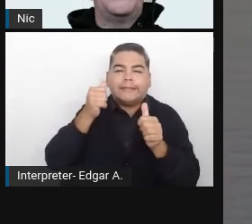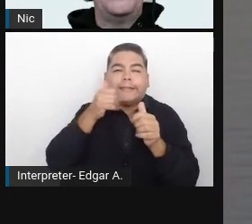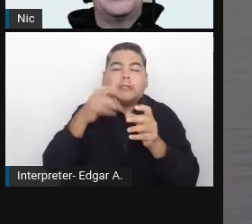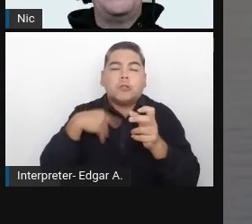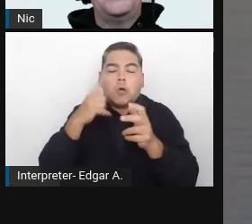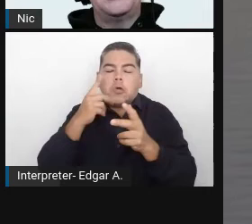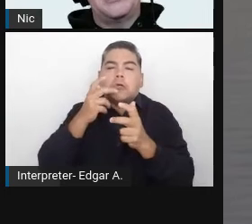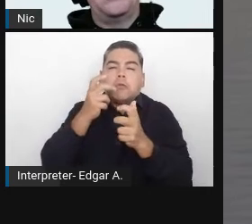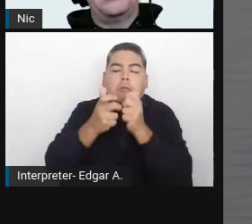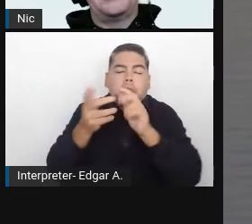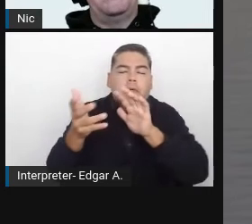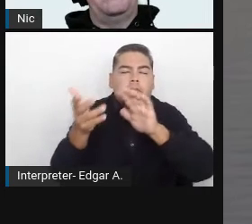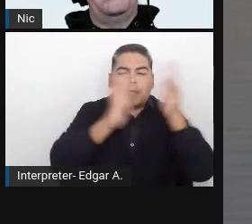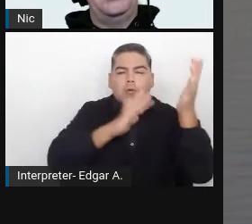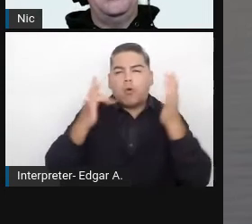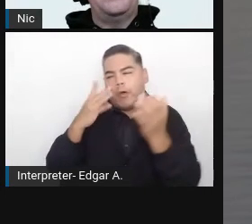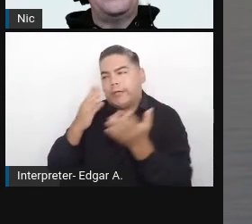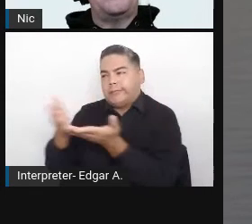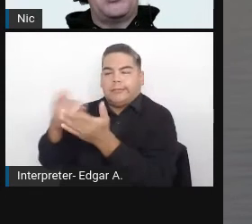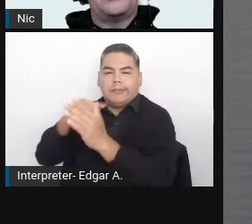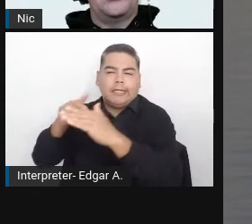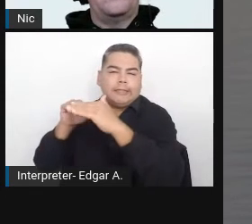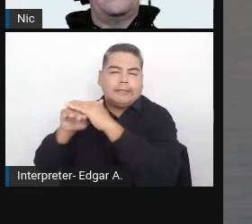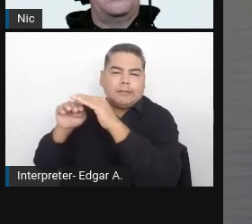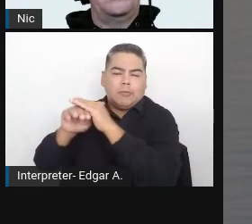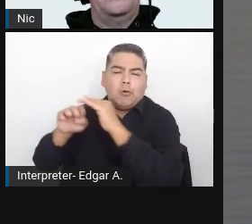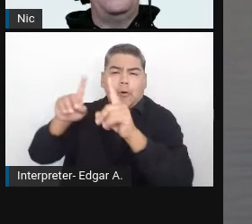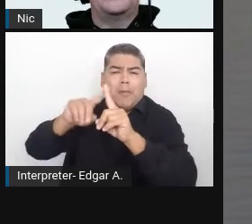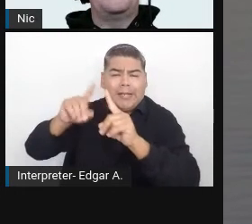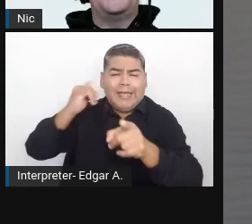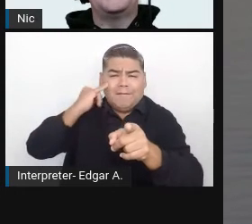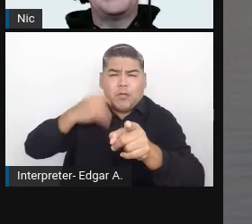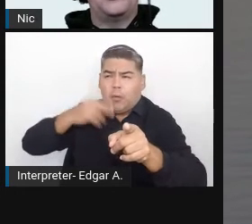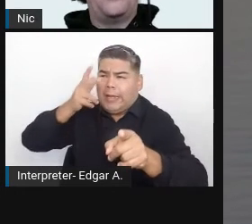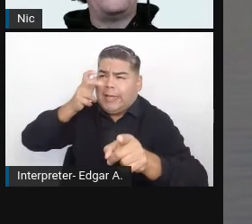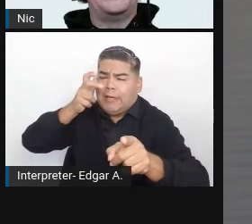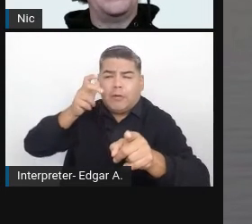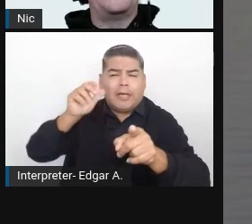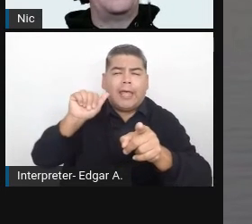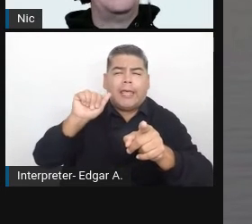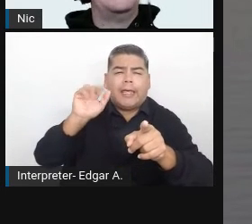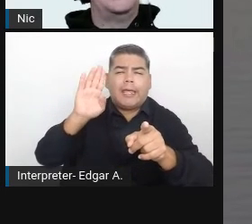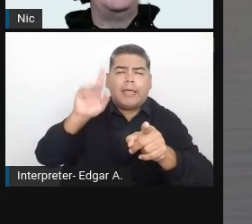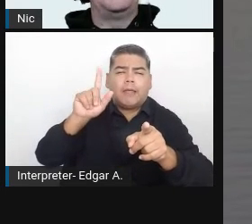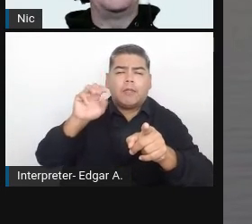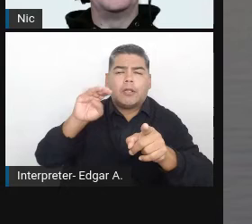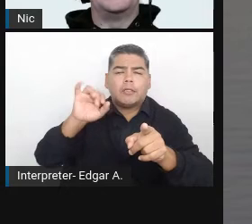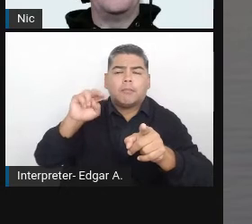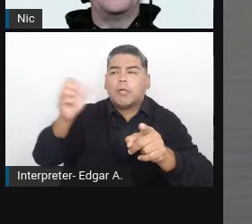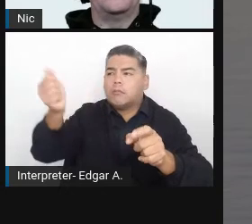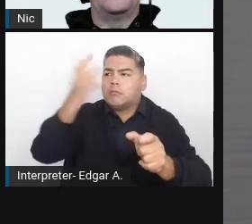If you experience ableism, even the small stuff if you experienced that often enough, it becomes difficult.